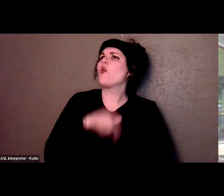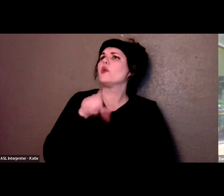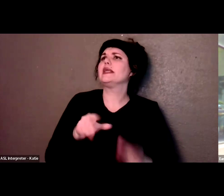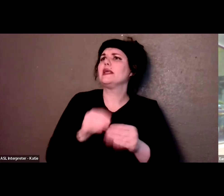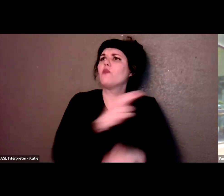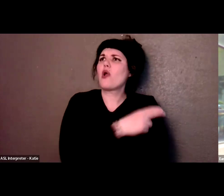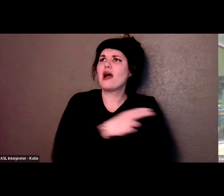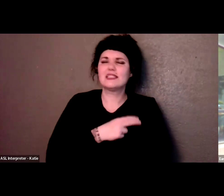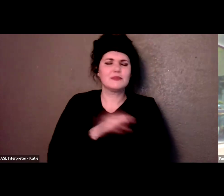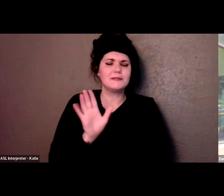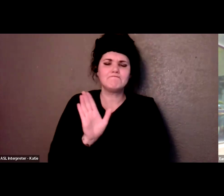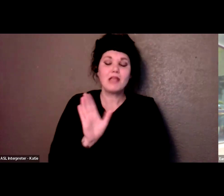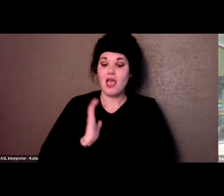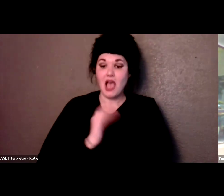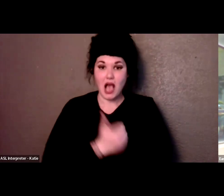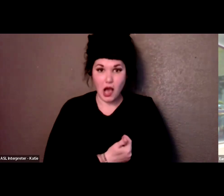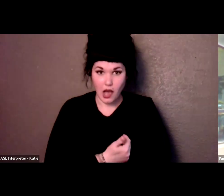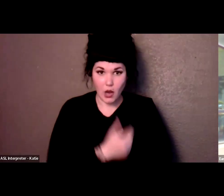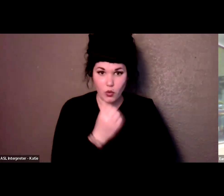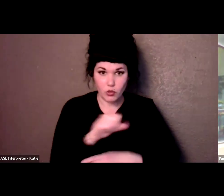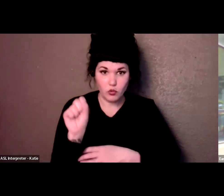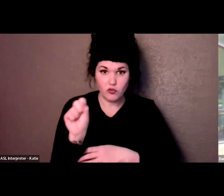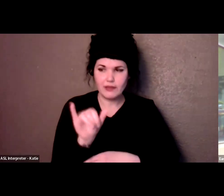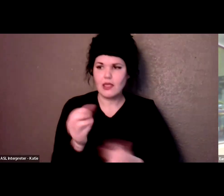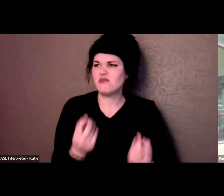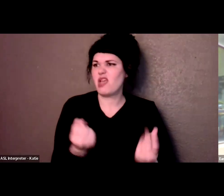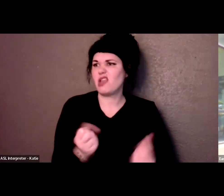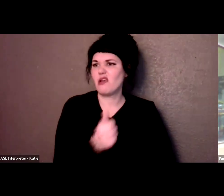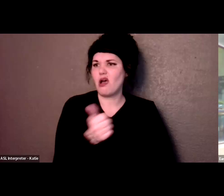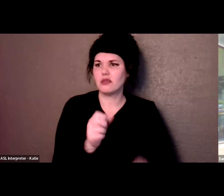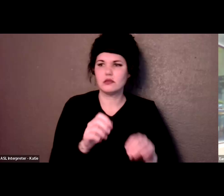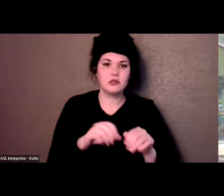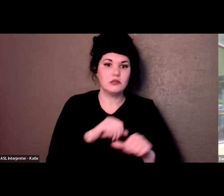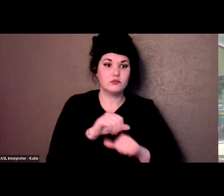movement, like a lot of social movements in this country, took a Supreme Court case for us to